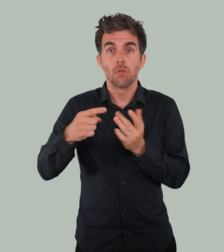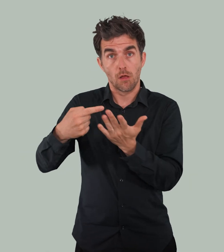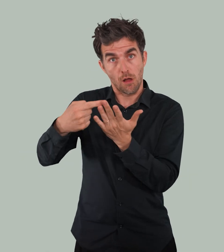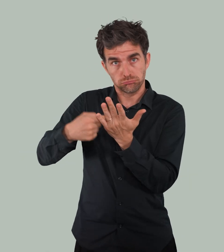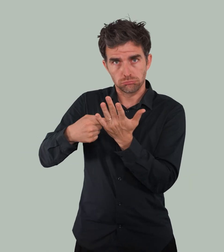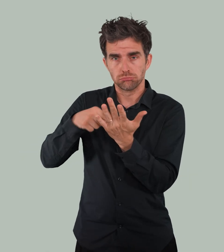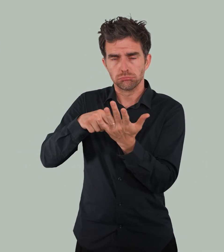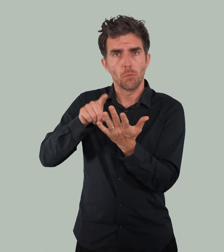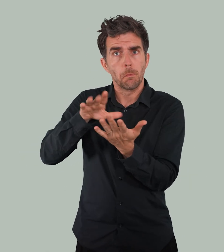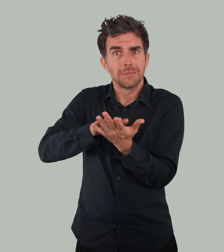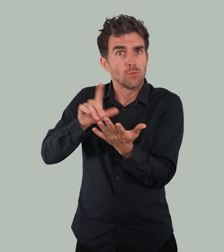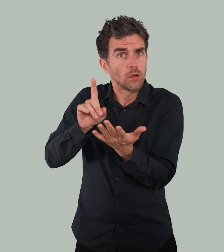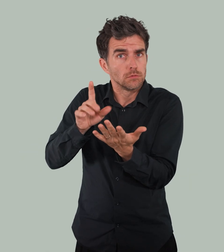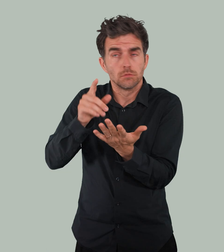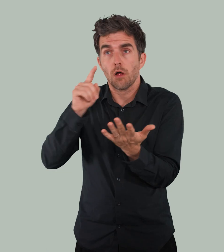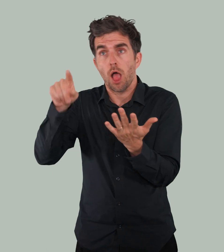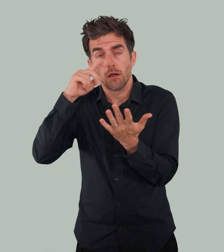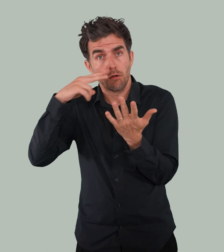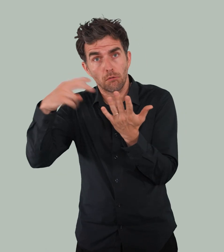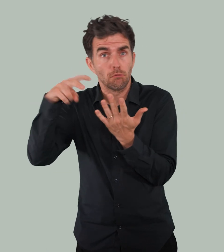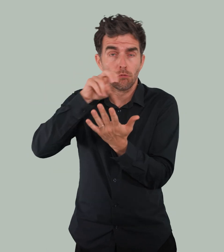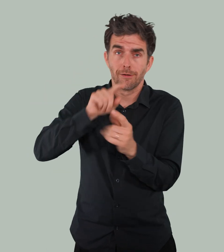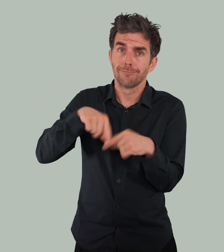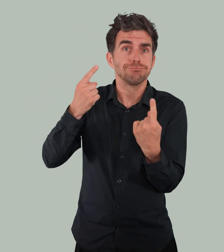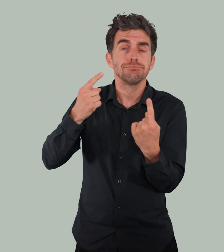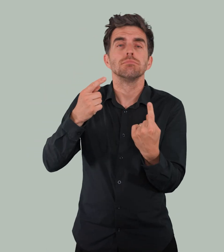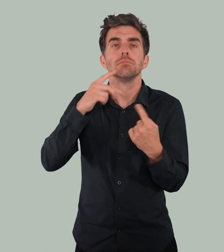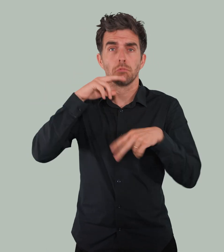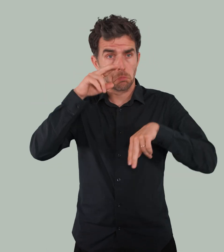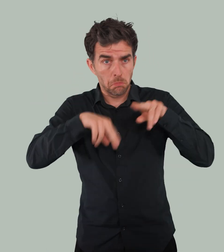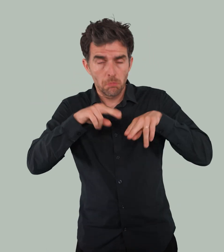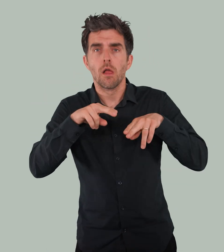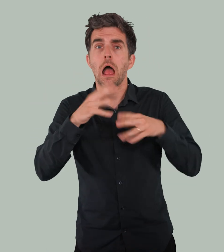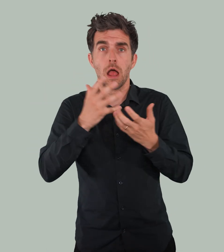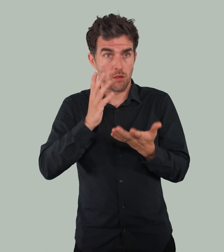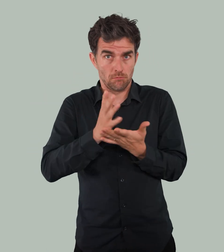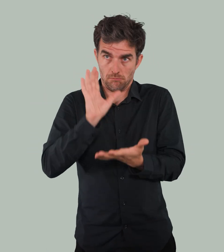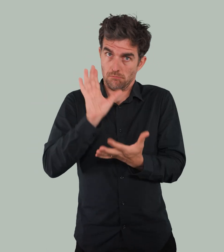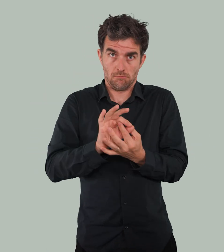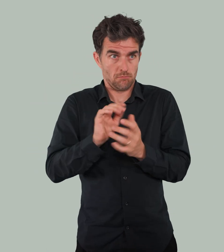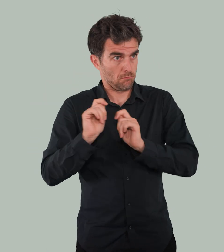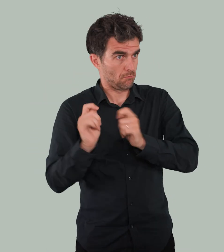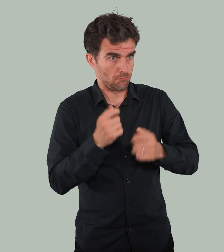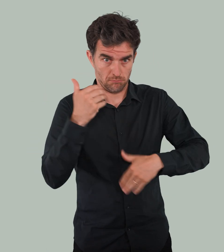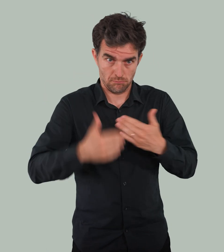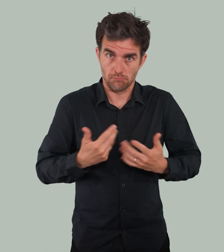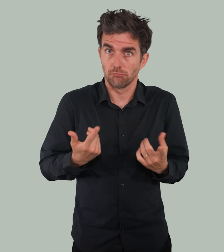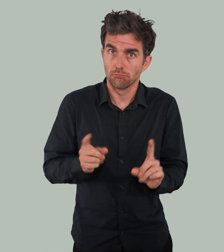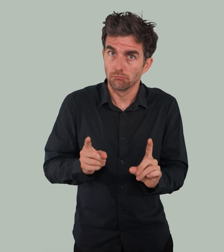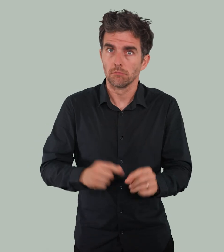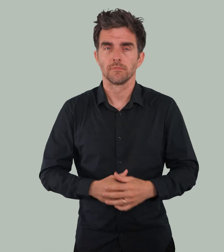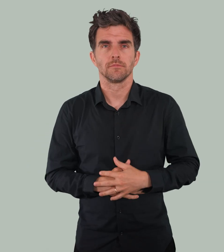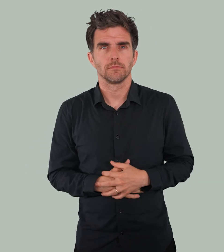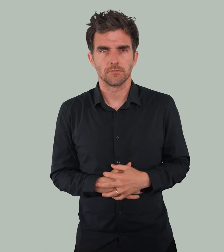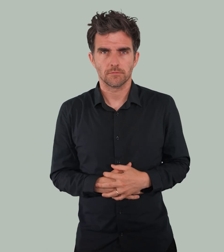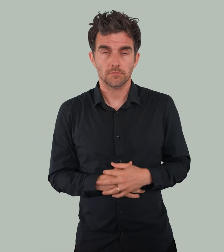and how eligibility is defined, assessed and applied in practice.